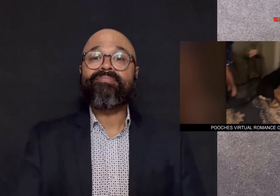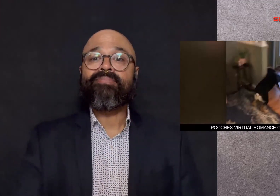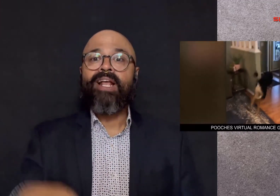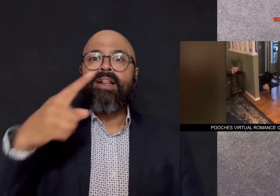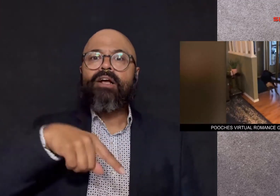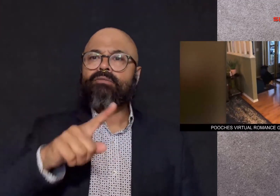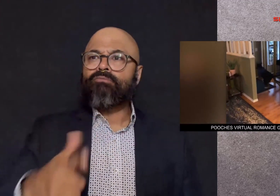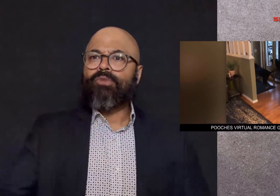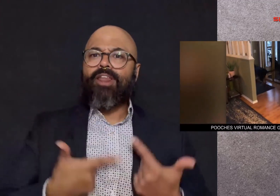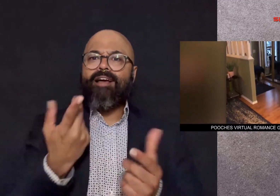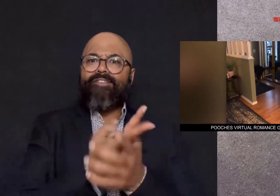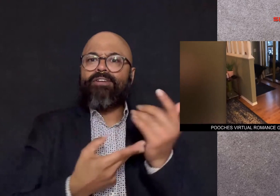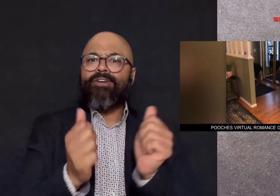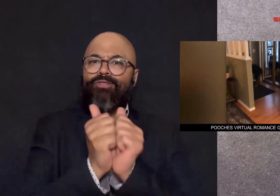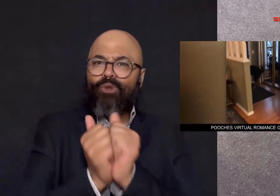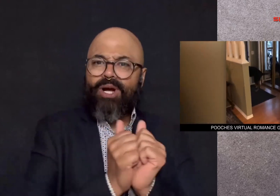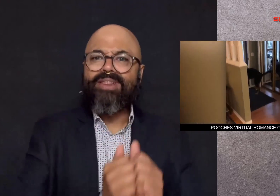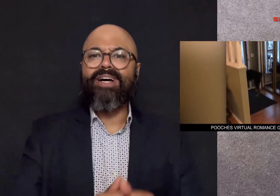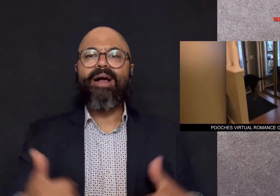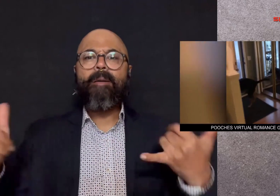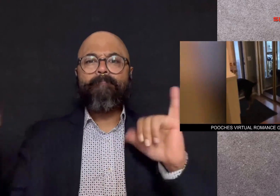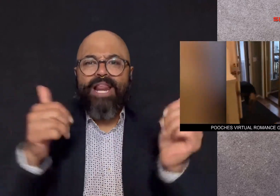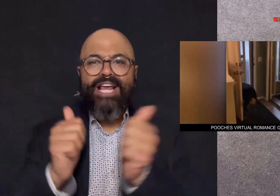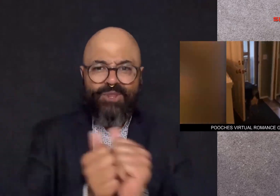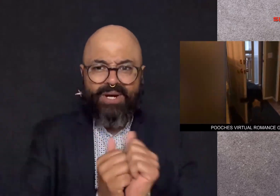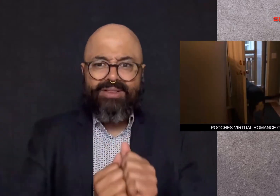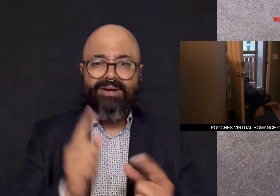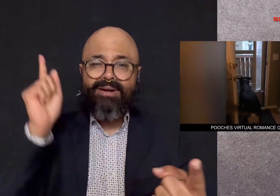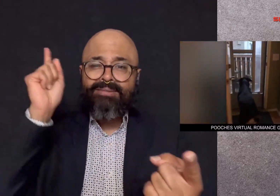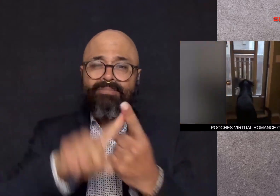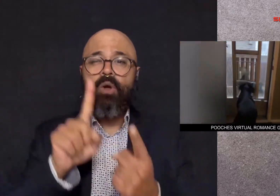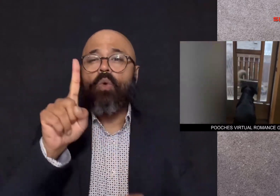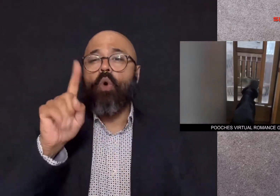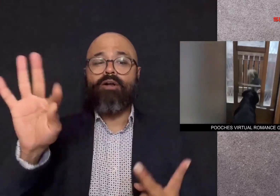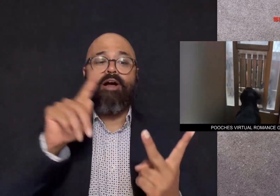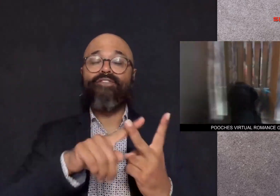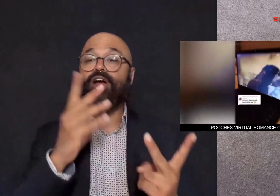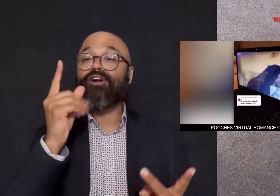they used to live and play together until one of the dogs owners moved away